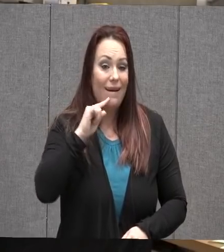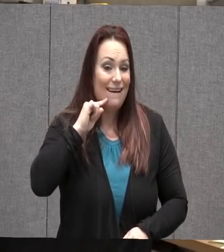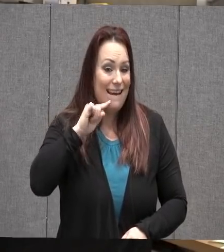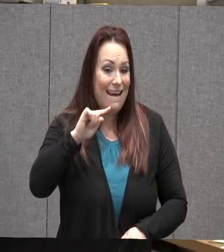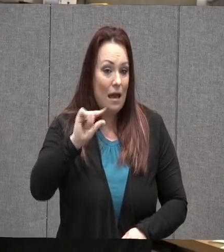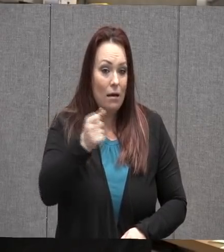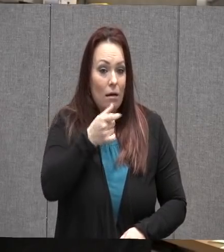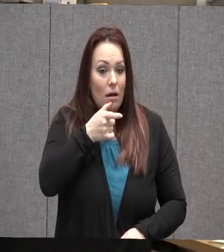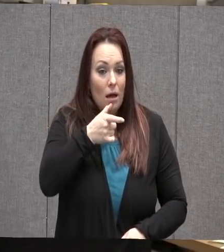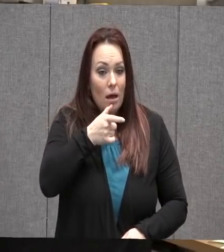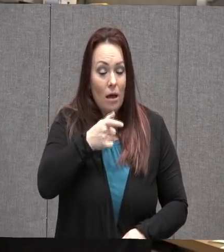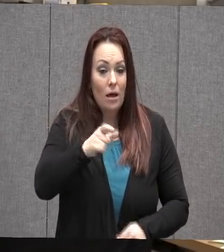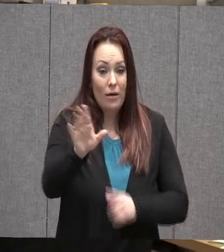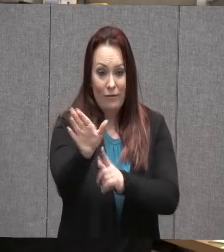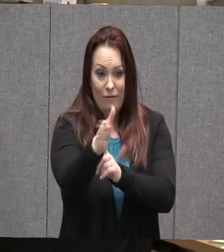Good, we'll move down.